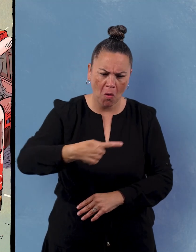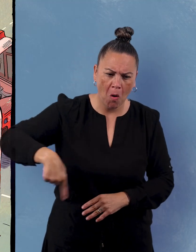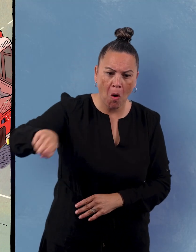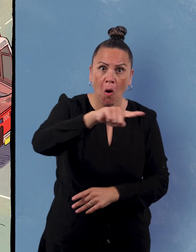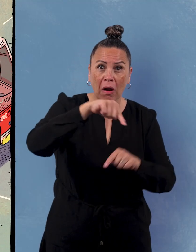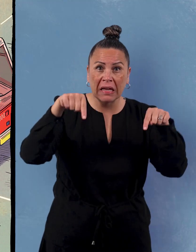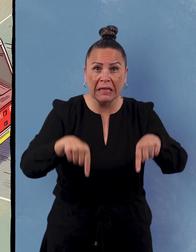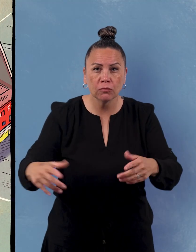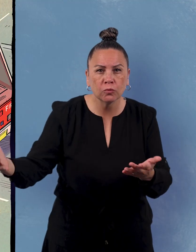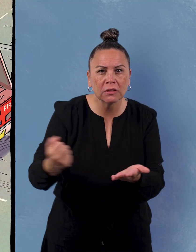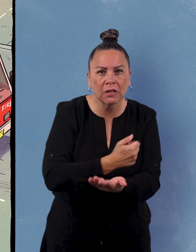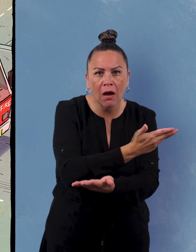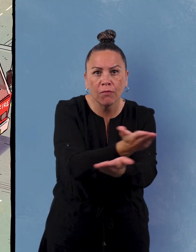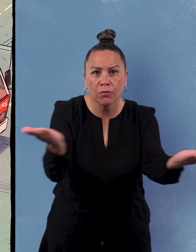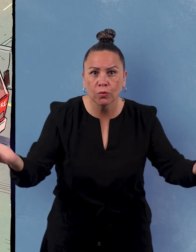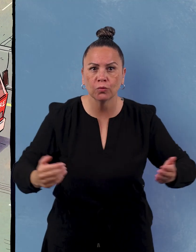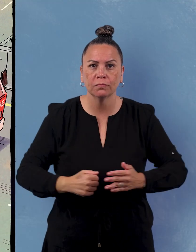Here come the vehicles to rescue you.